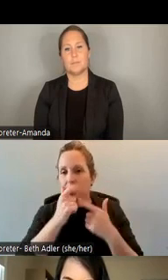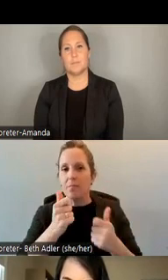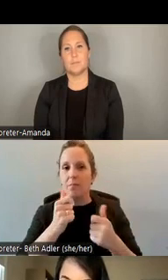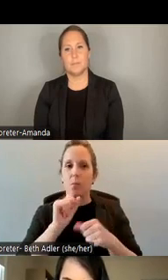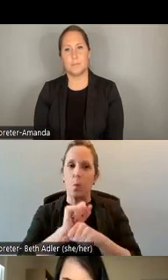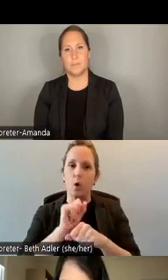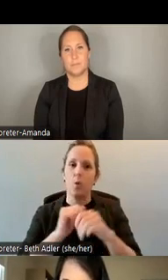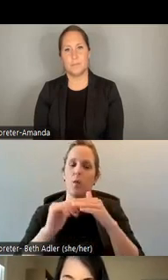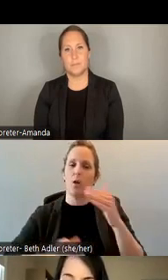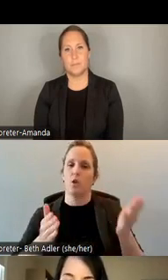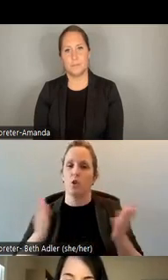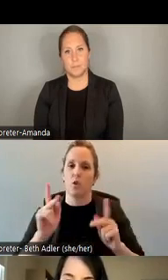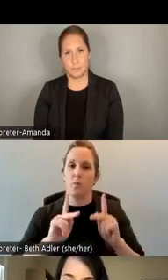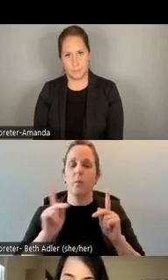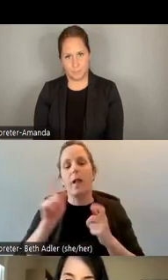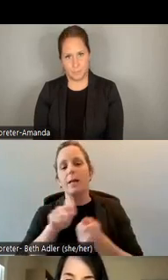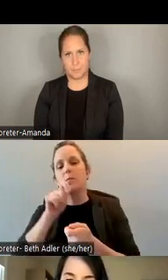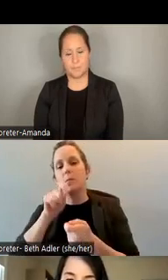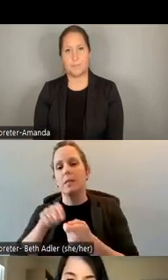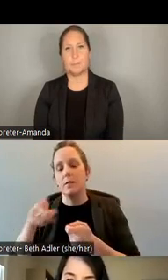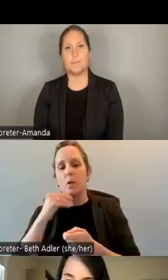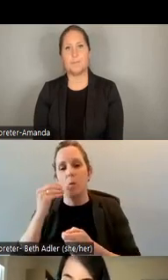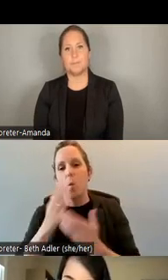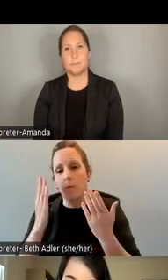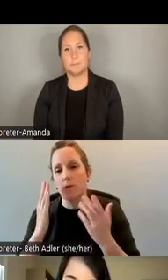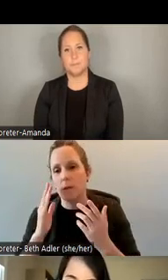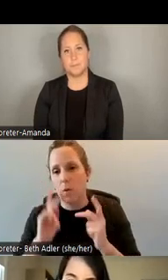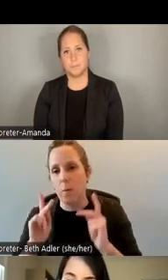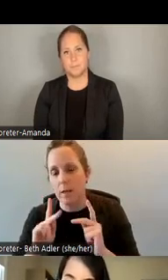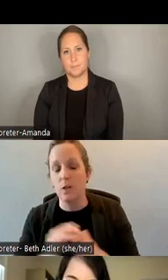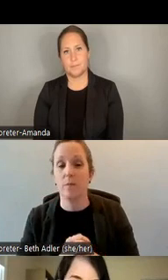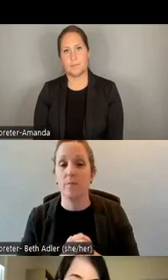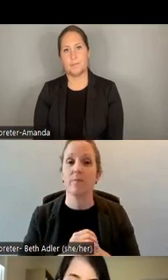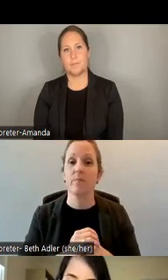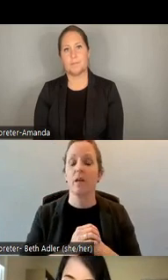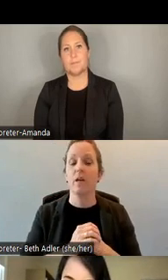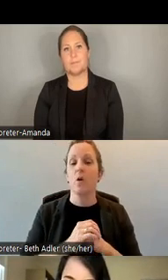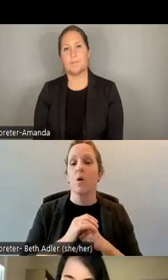and particularly with homeless populations the MGH McLean Psychiatry program Partners very closely